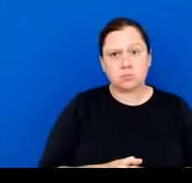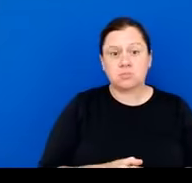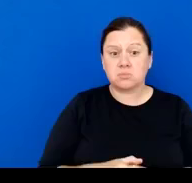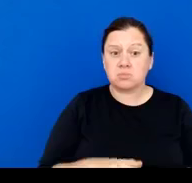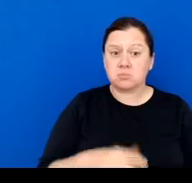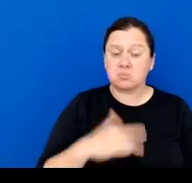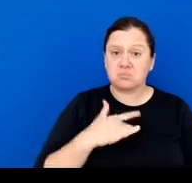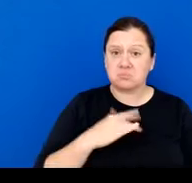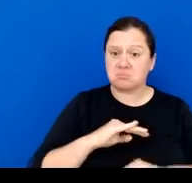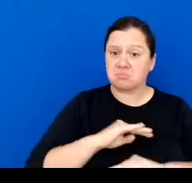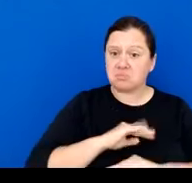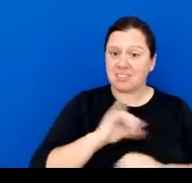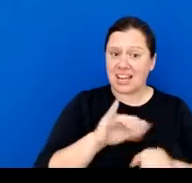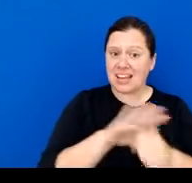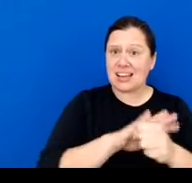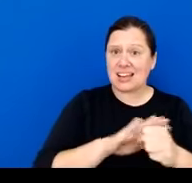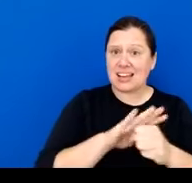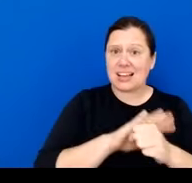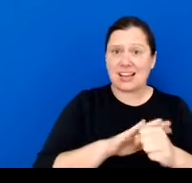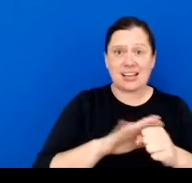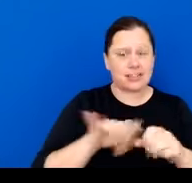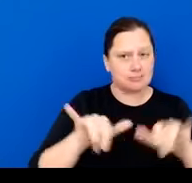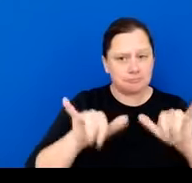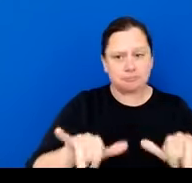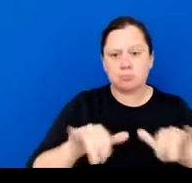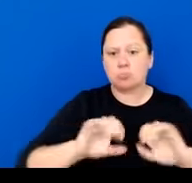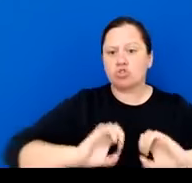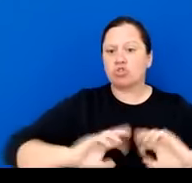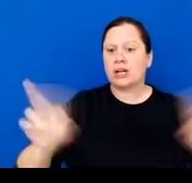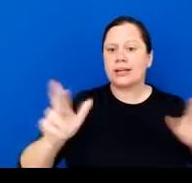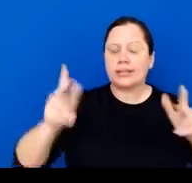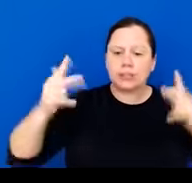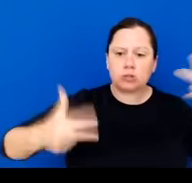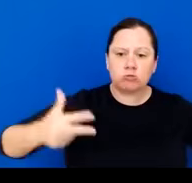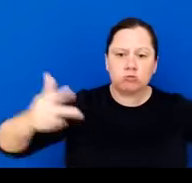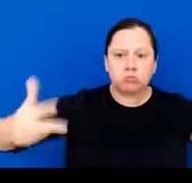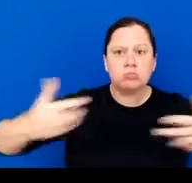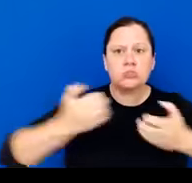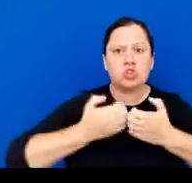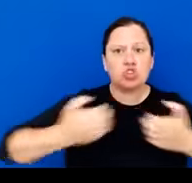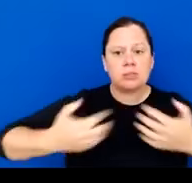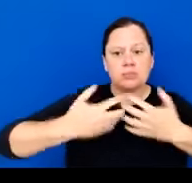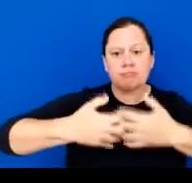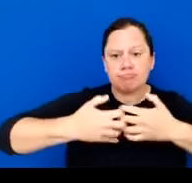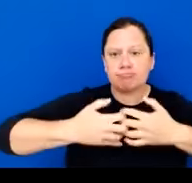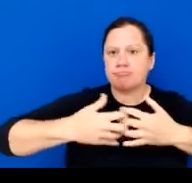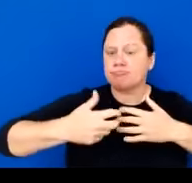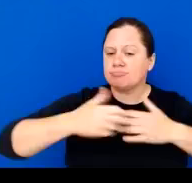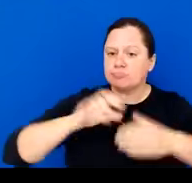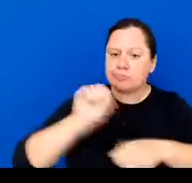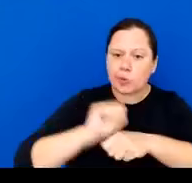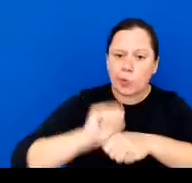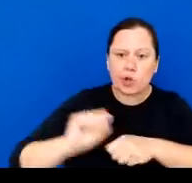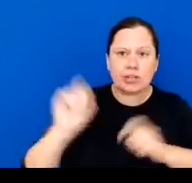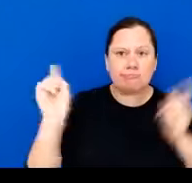gonna keep our engines continuously working in these areas just to mop up make sure that all of our edges are good and tight